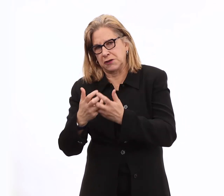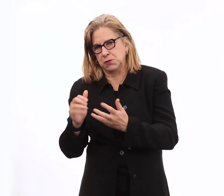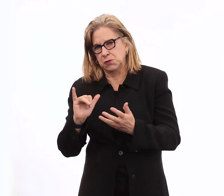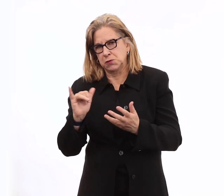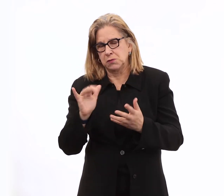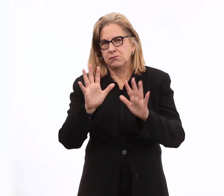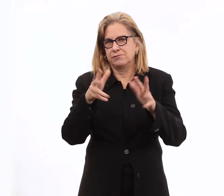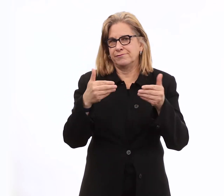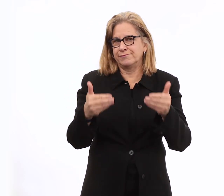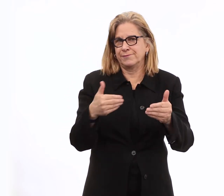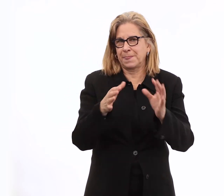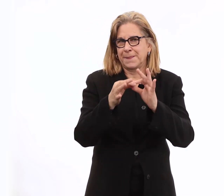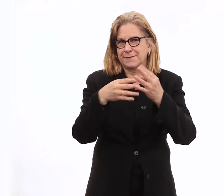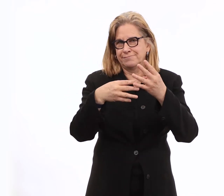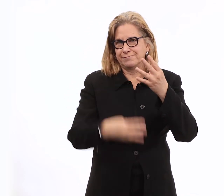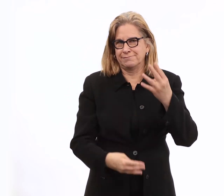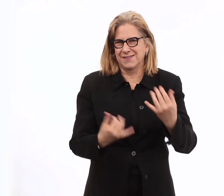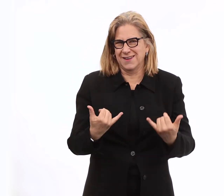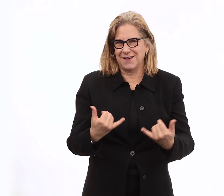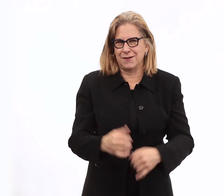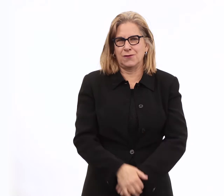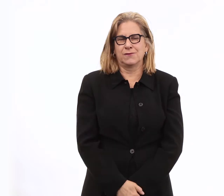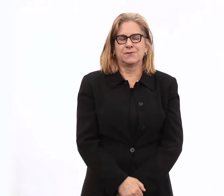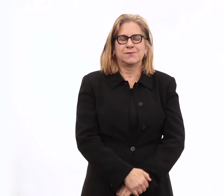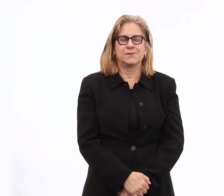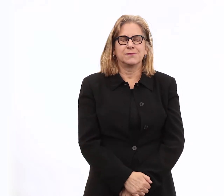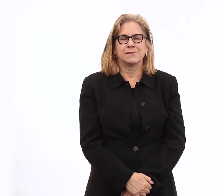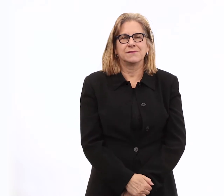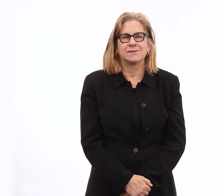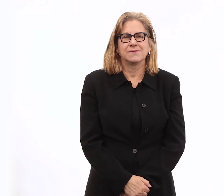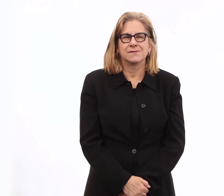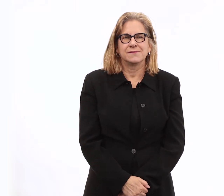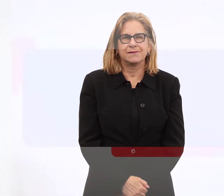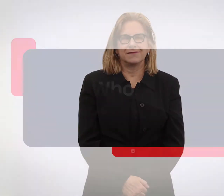interpreter and other accommodations. Let's get started.